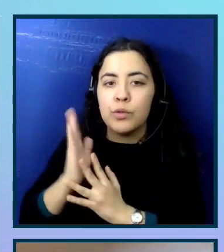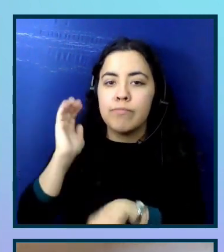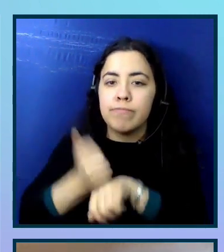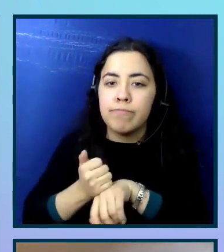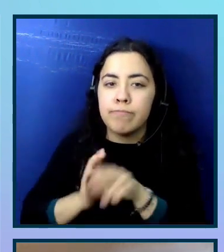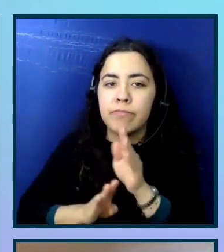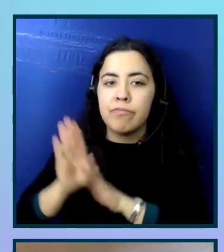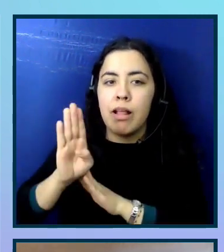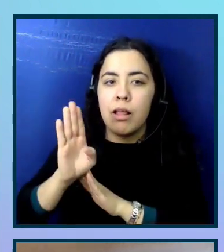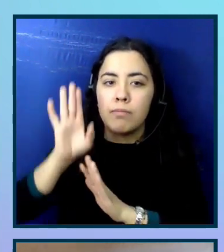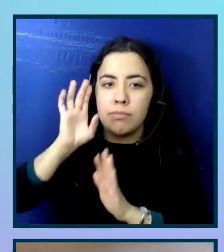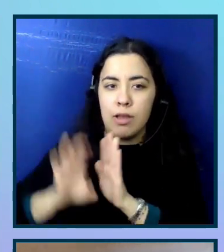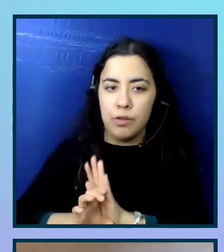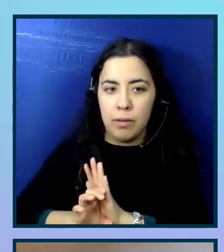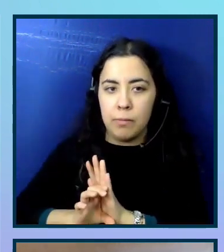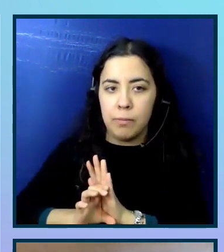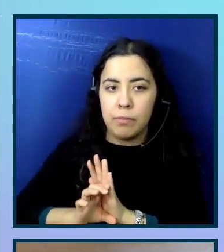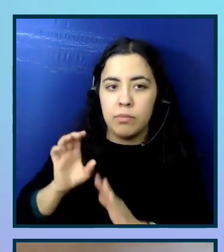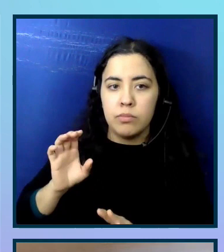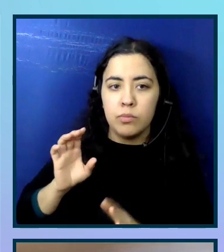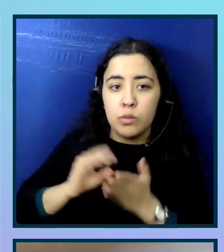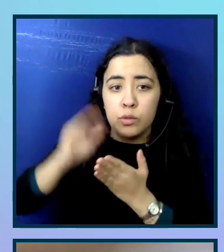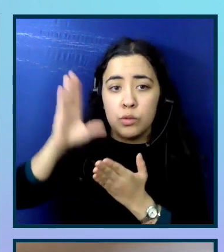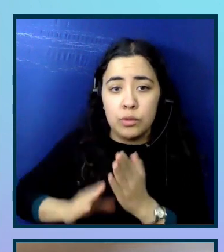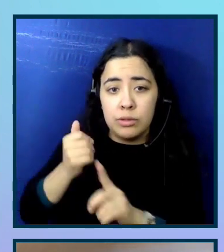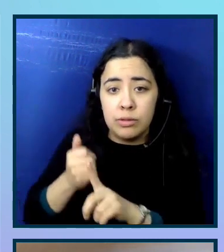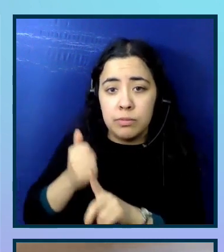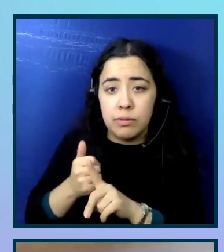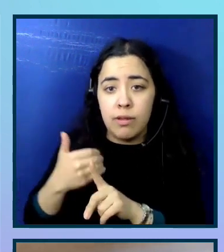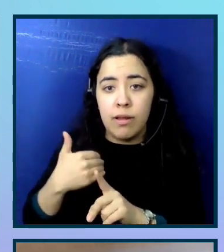Students use Miro, an online whiteboard application